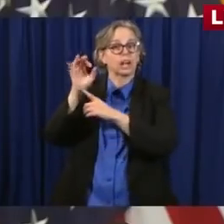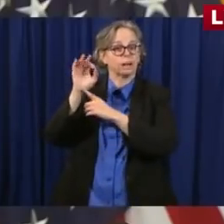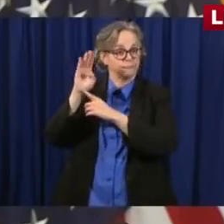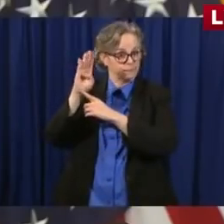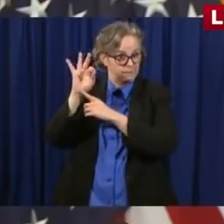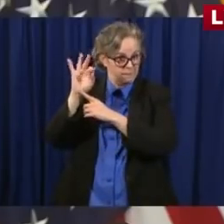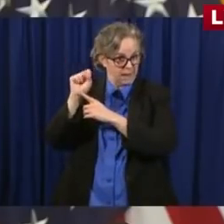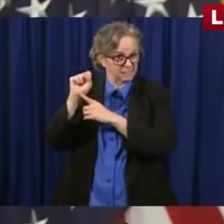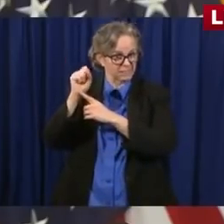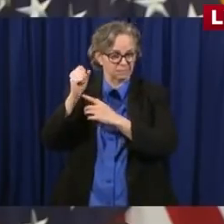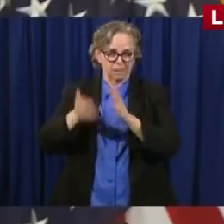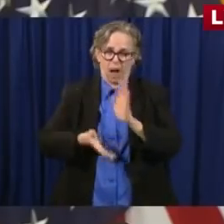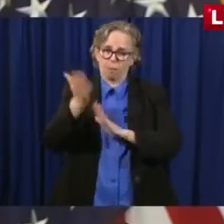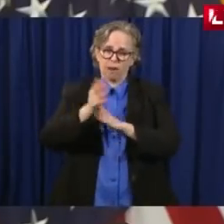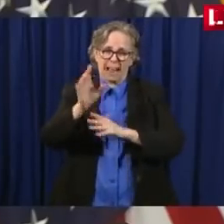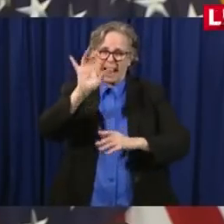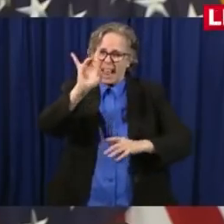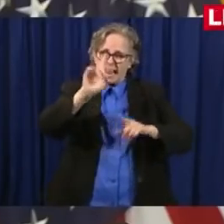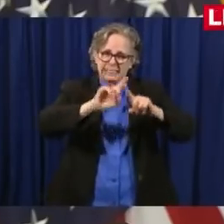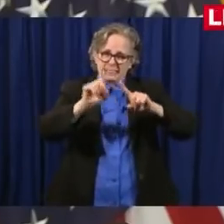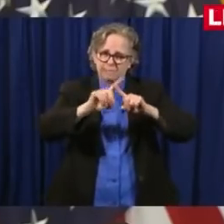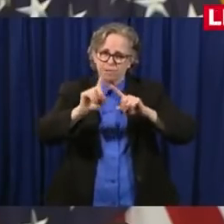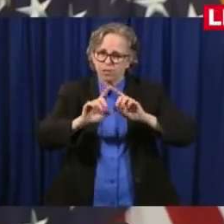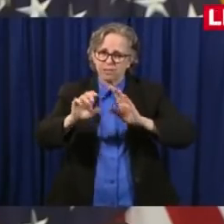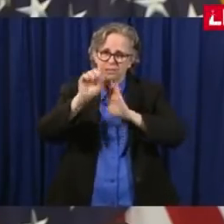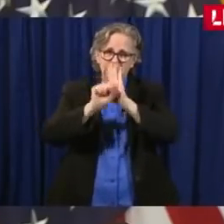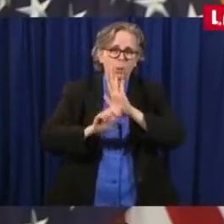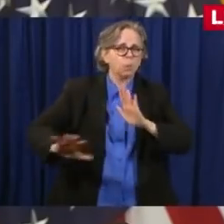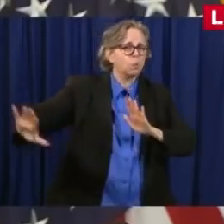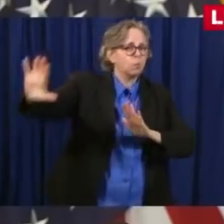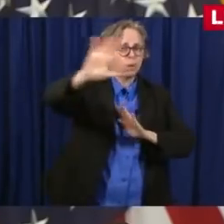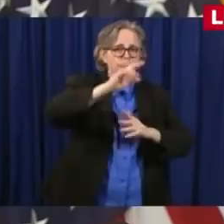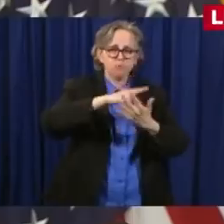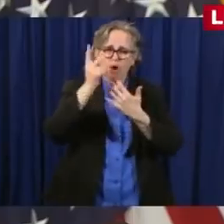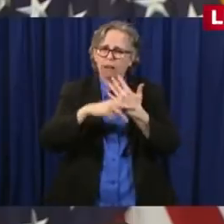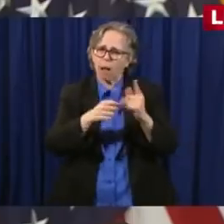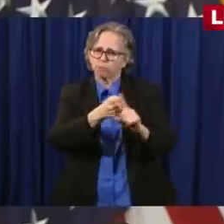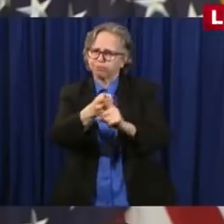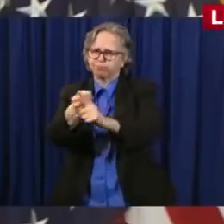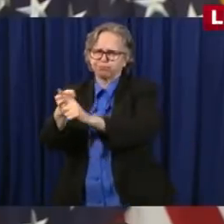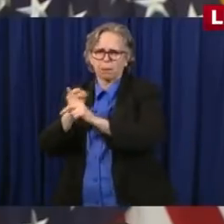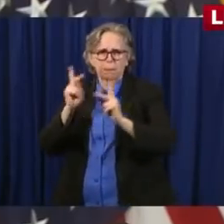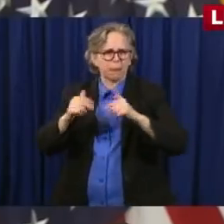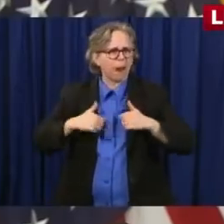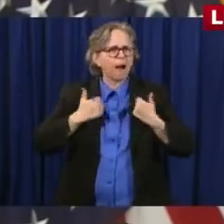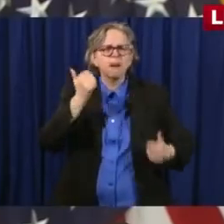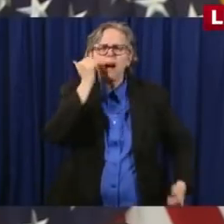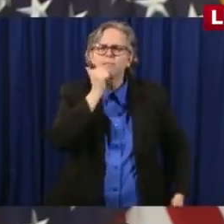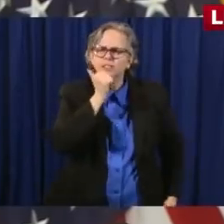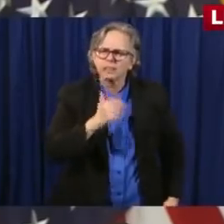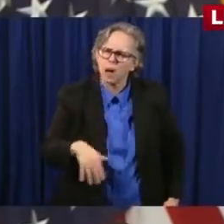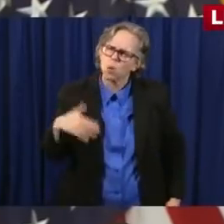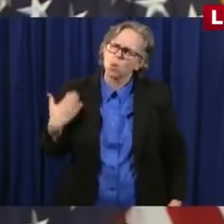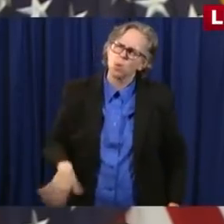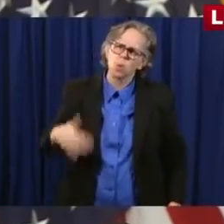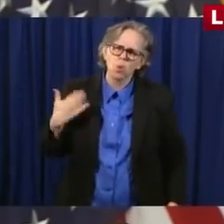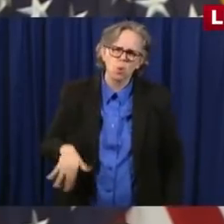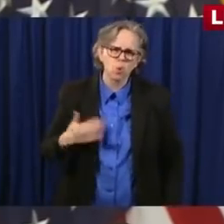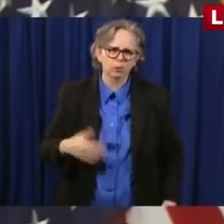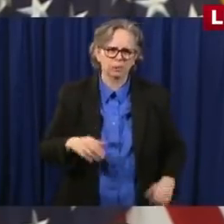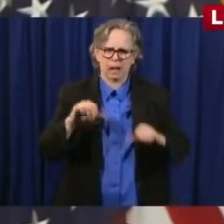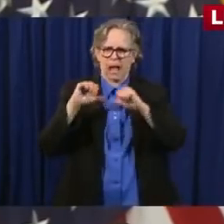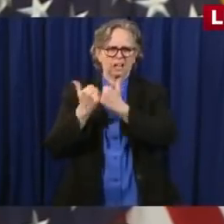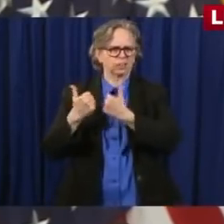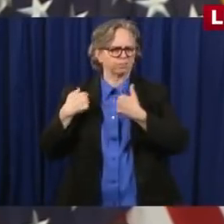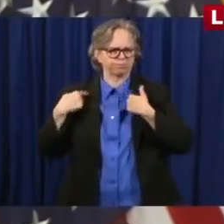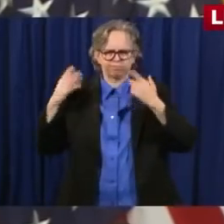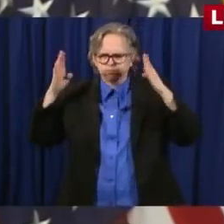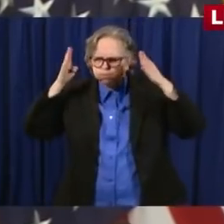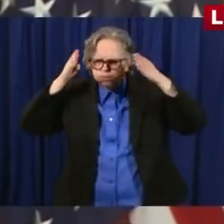THE DEPARTMENT OF JOB AND FAMILY SERVICES OPERATES EIGHT STATEWIDE PROGRAMS THAT IMPACTED THE LIVES OF MILLIONS OF OHIOANS EVERY DAY.